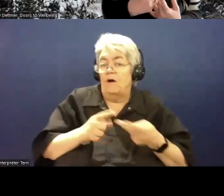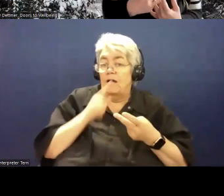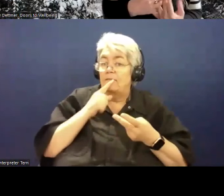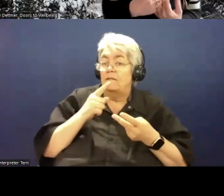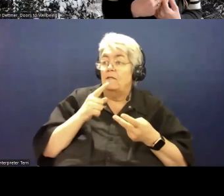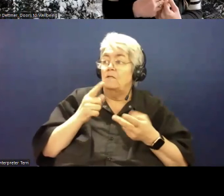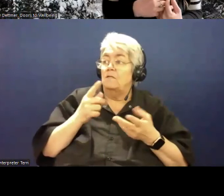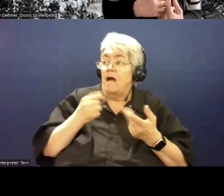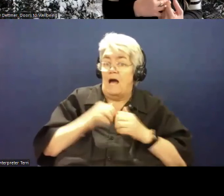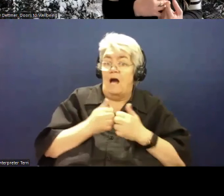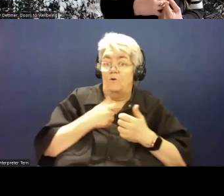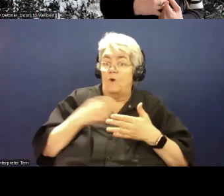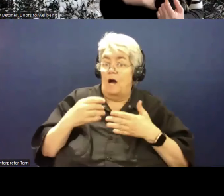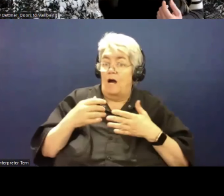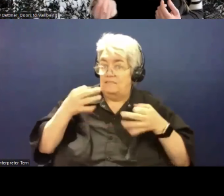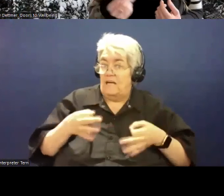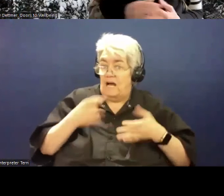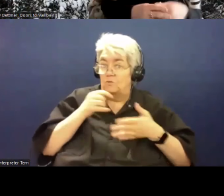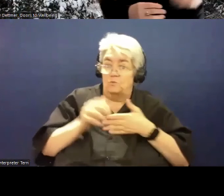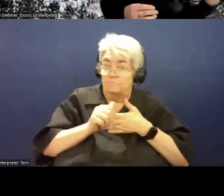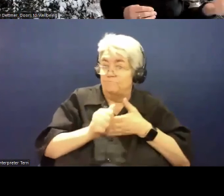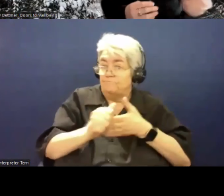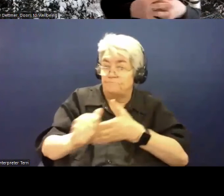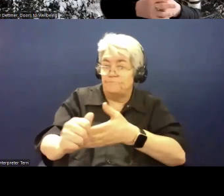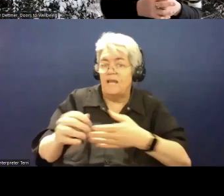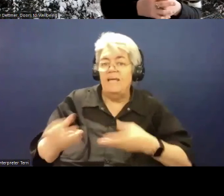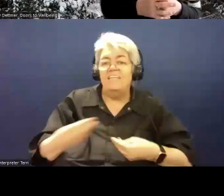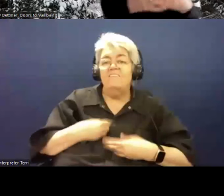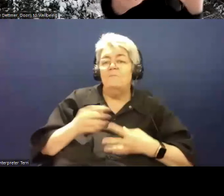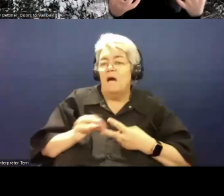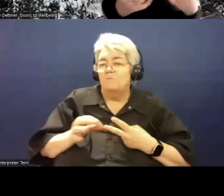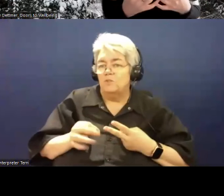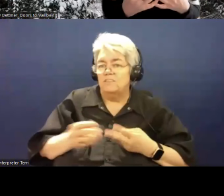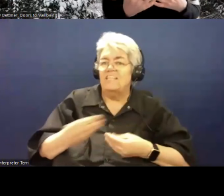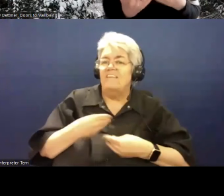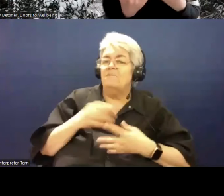GUIDE. GIVE ME OPTIONS AND CHOICES AND NOT JUST OPTIONS AND CHOICES